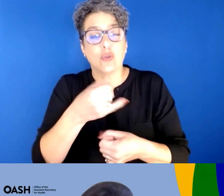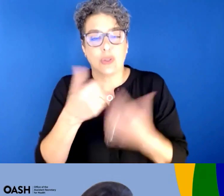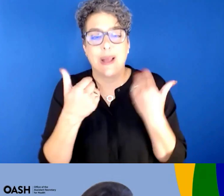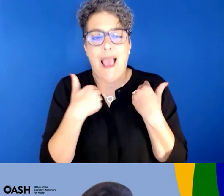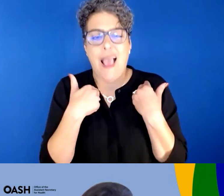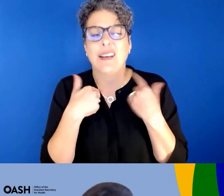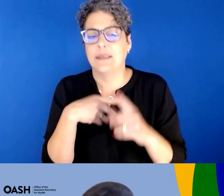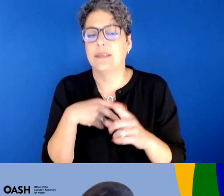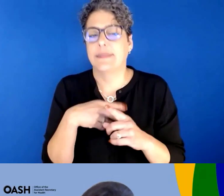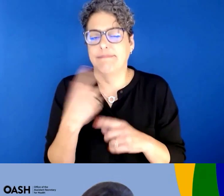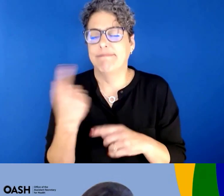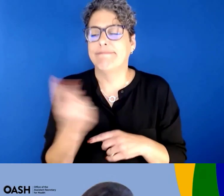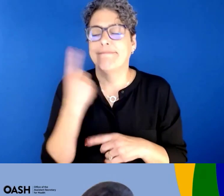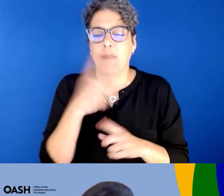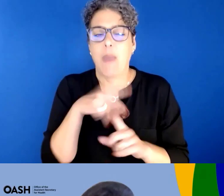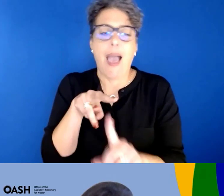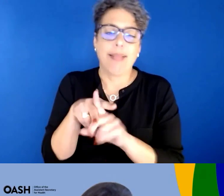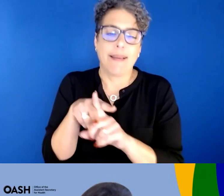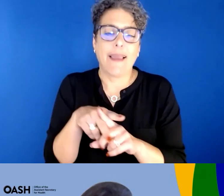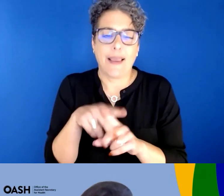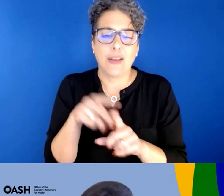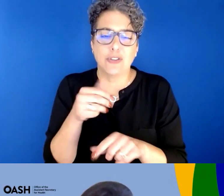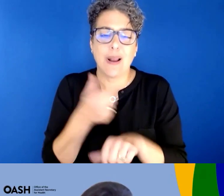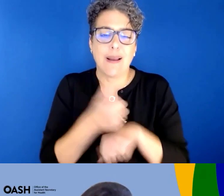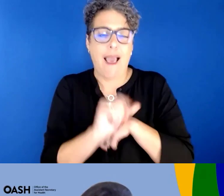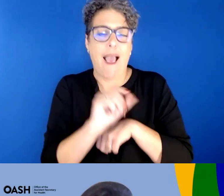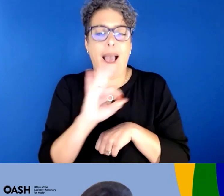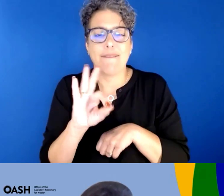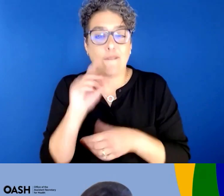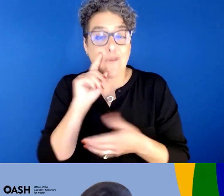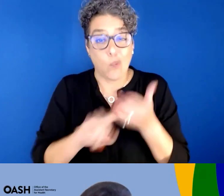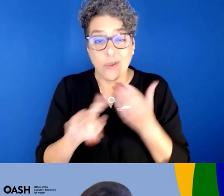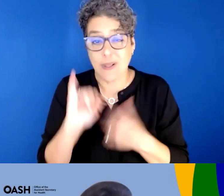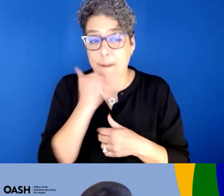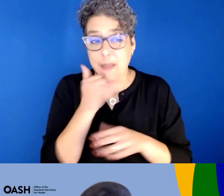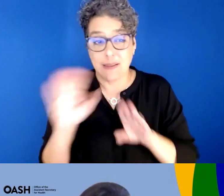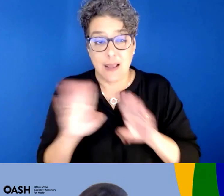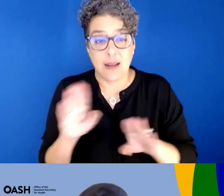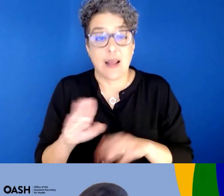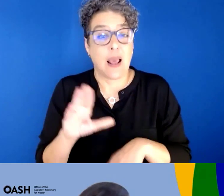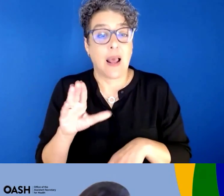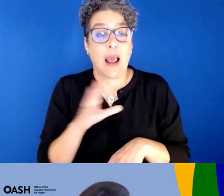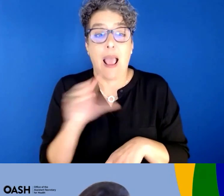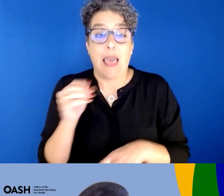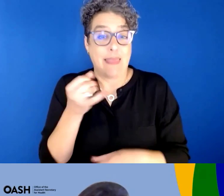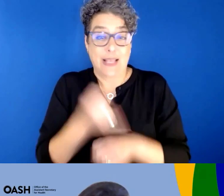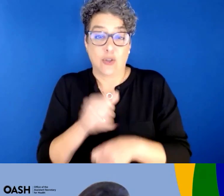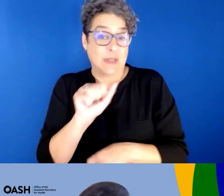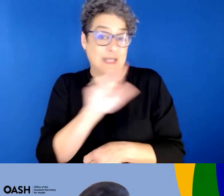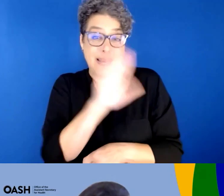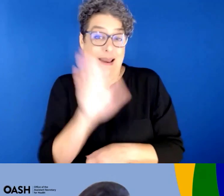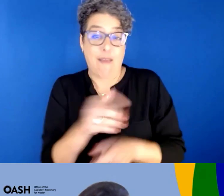an allegation of research misconduct before, can they contact ORI for assistance, and if so, when in the process?